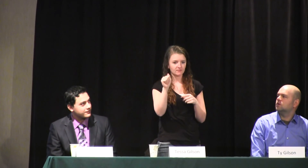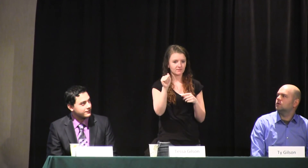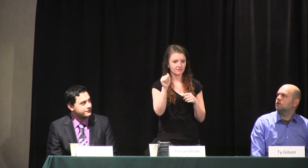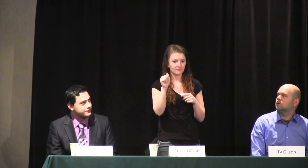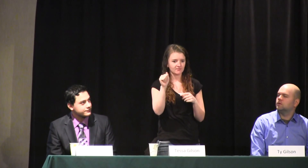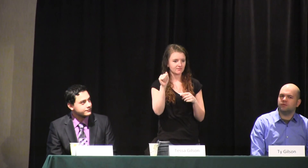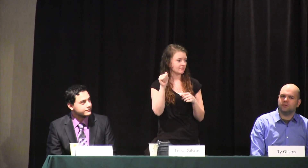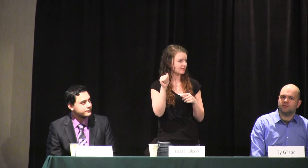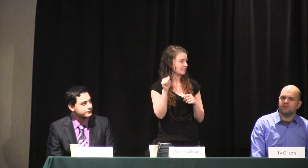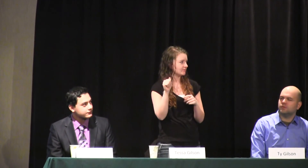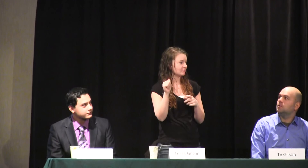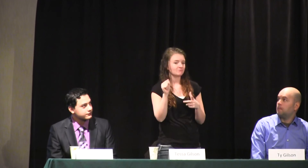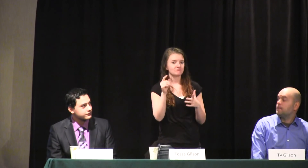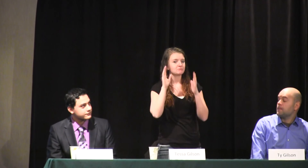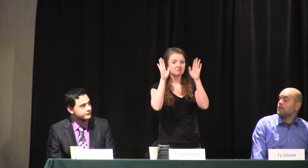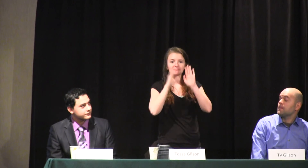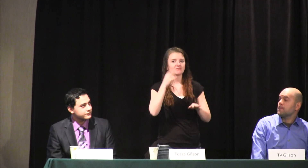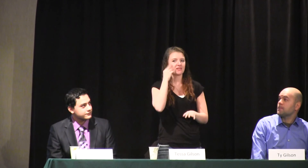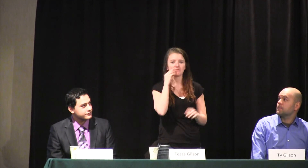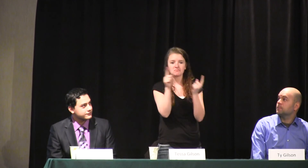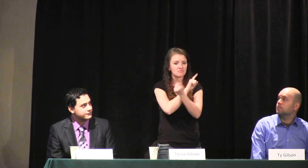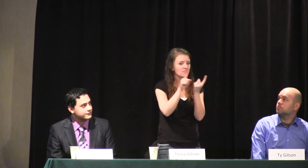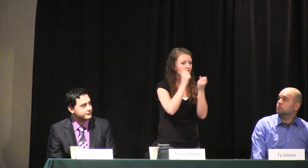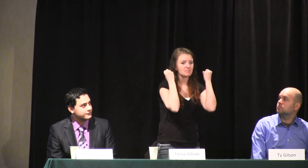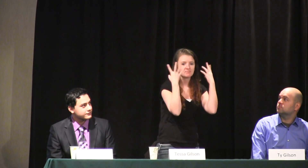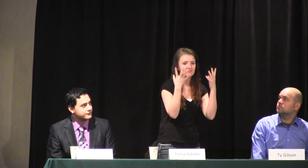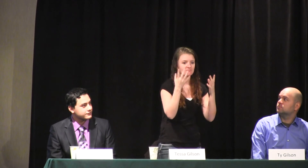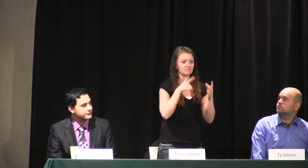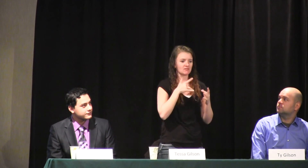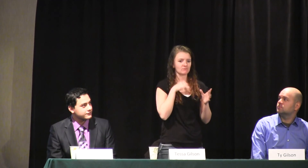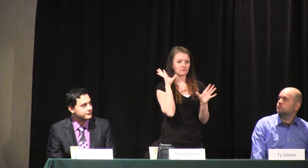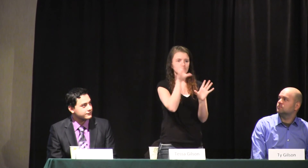But it's Sertoma? Yeah, it was wonderful. Such a great experience.